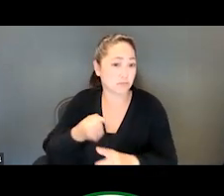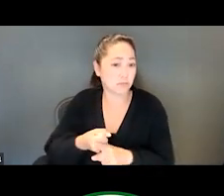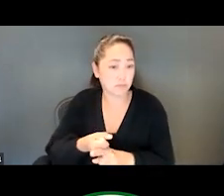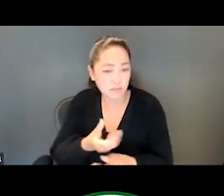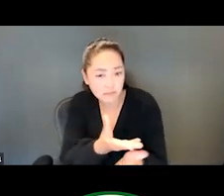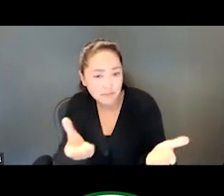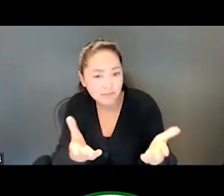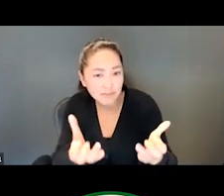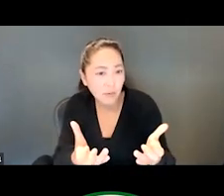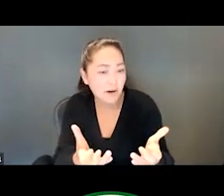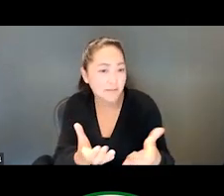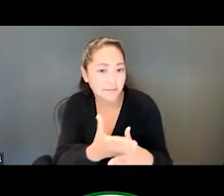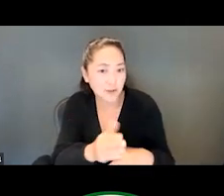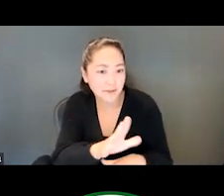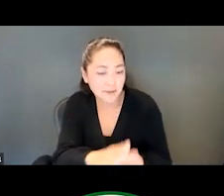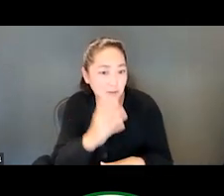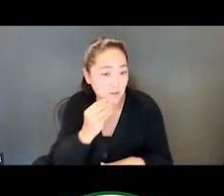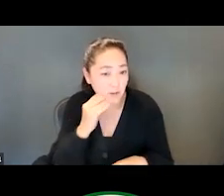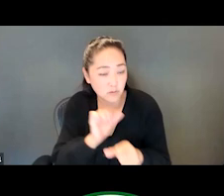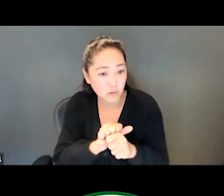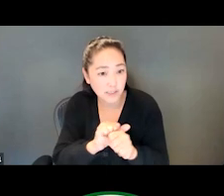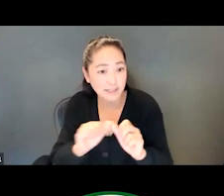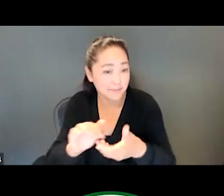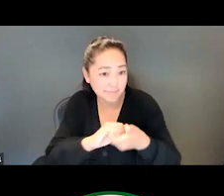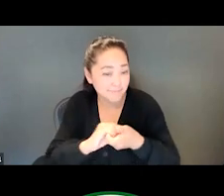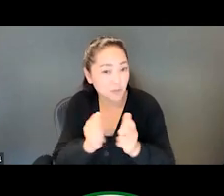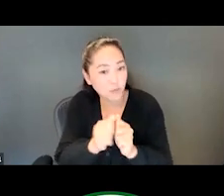create that connection in their community. Noa.